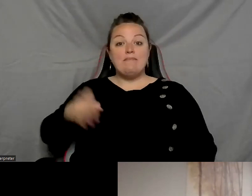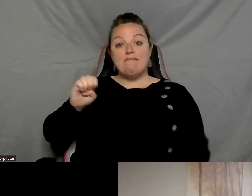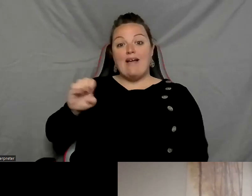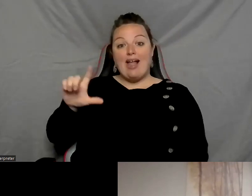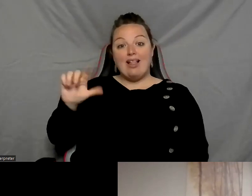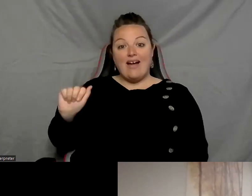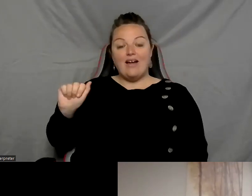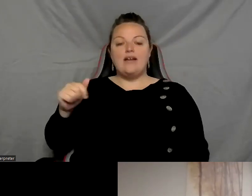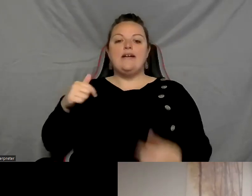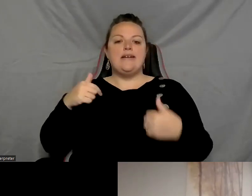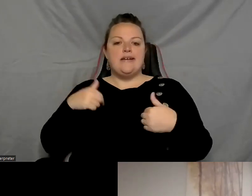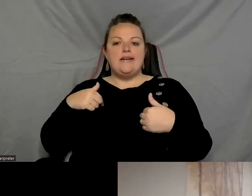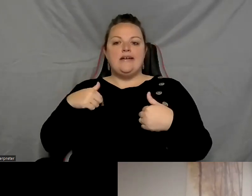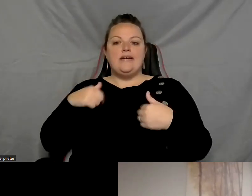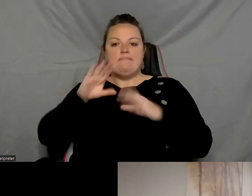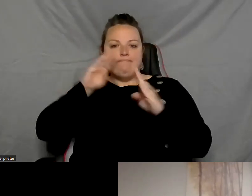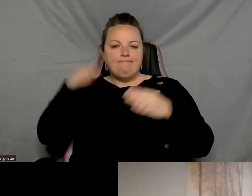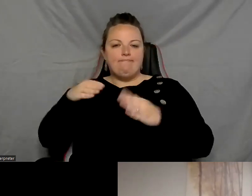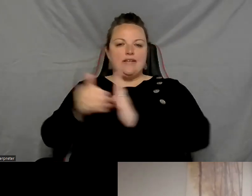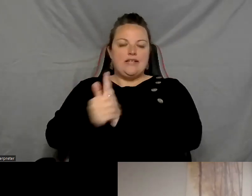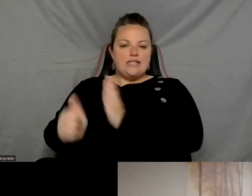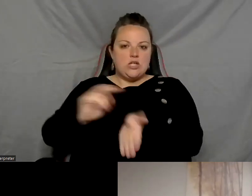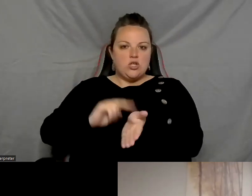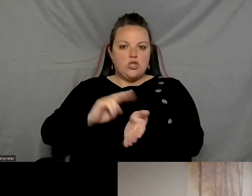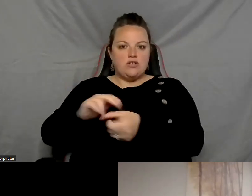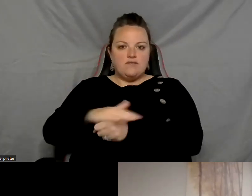been primarily in skilled nursing facilities and pediatric and adult home health care.